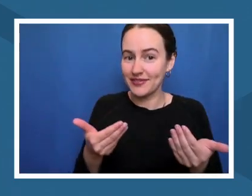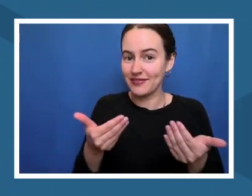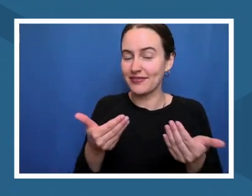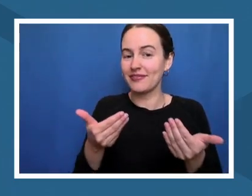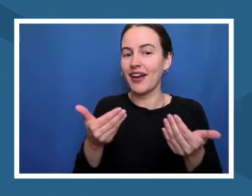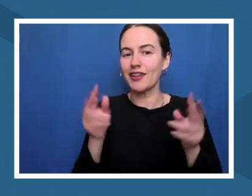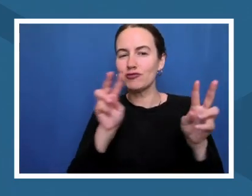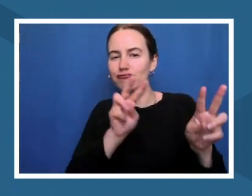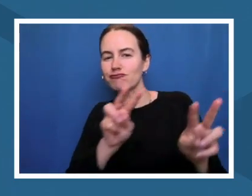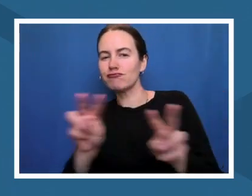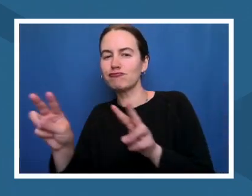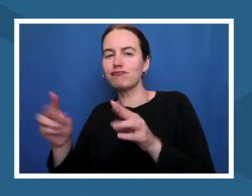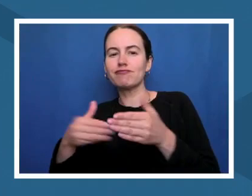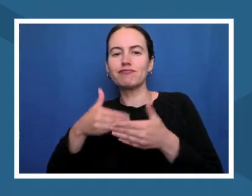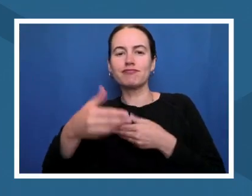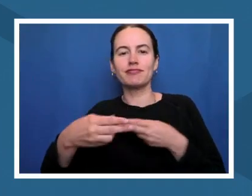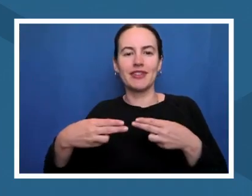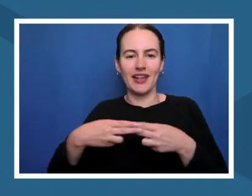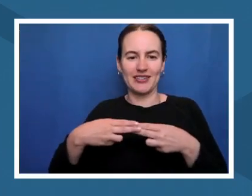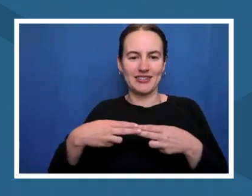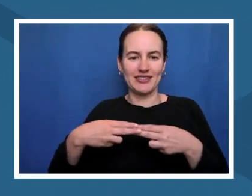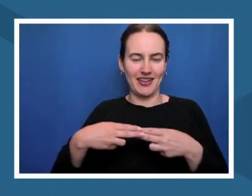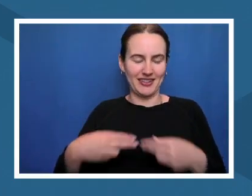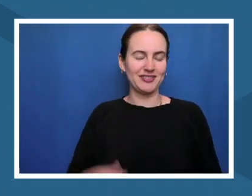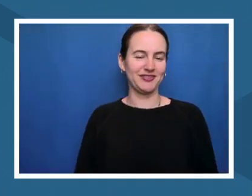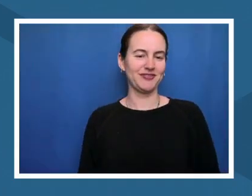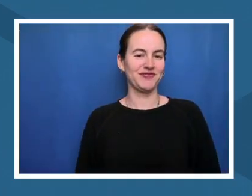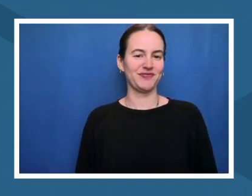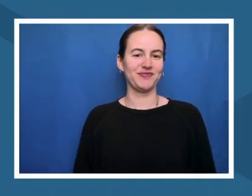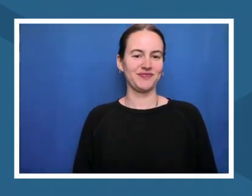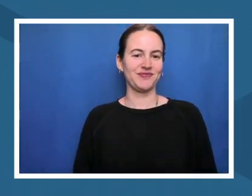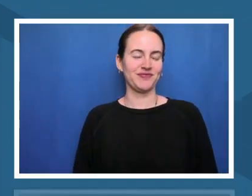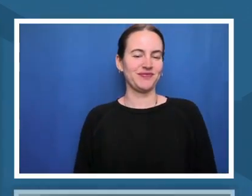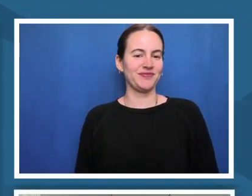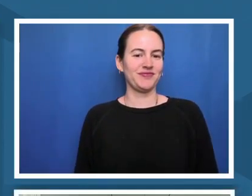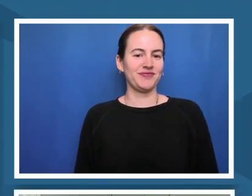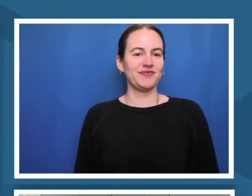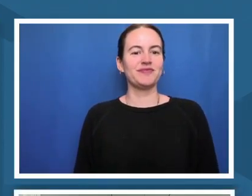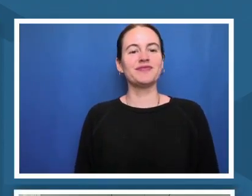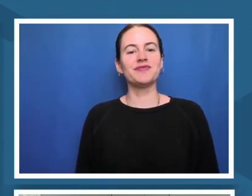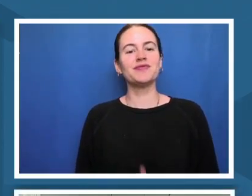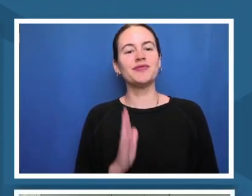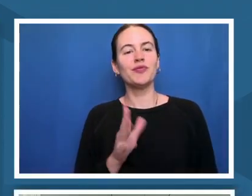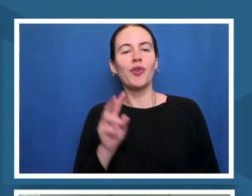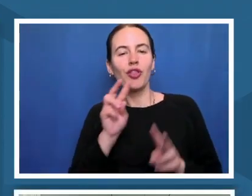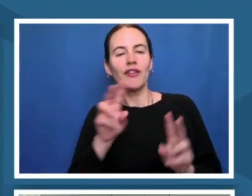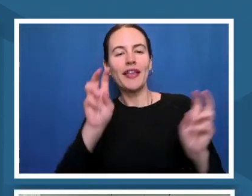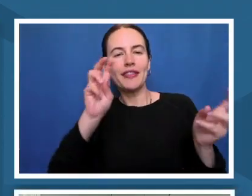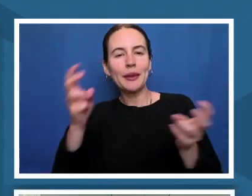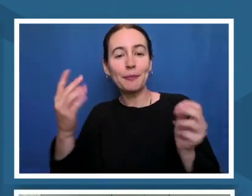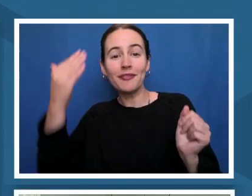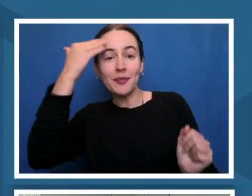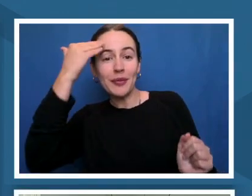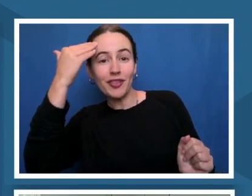going to pursue just as jen mentioned